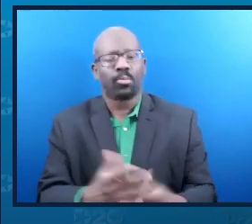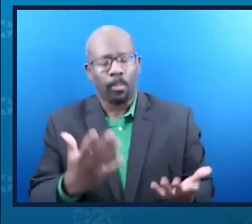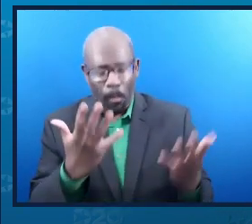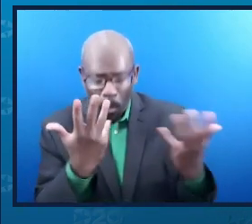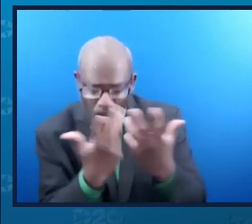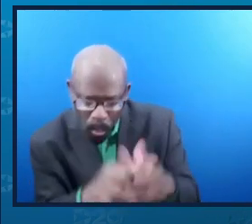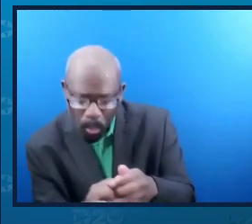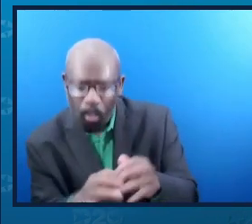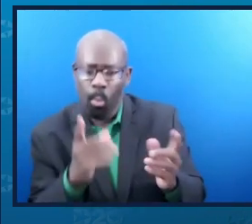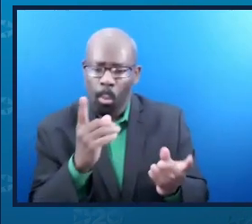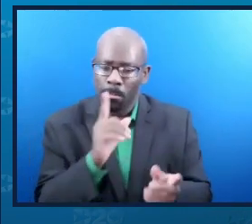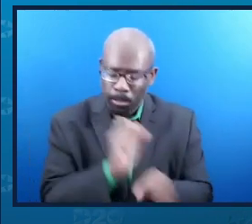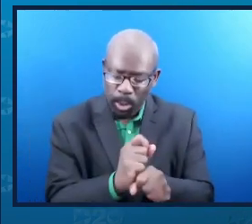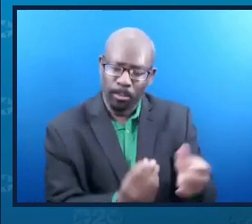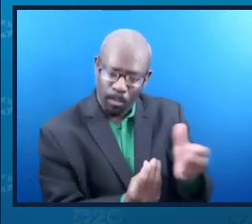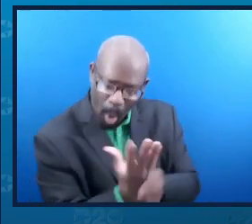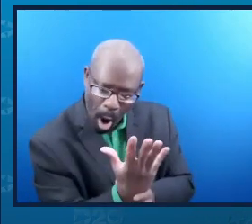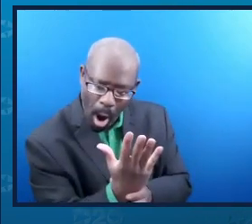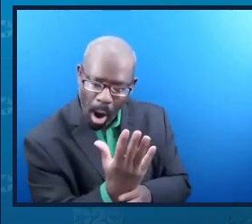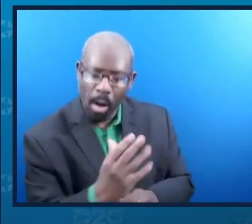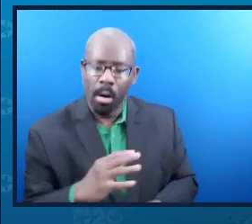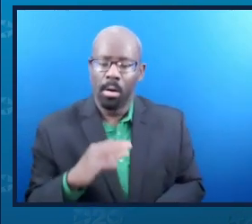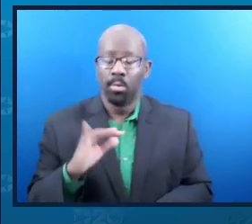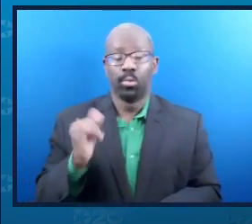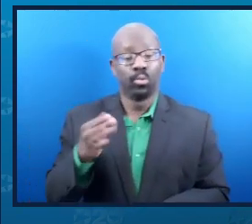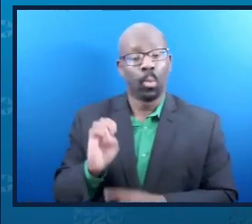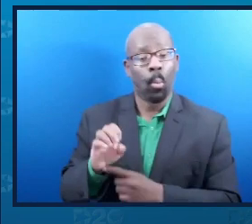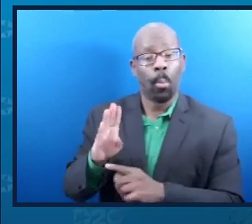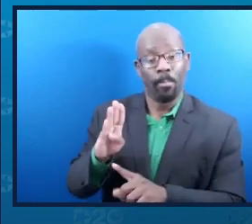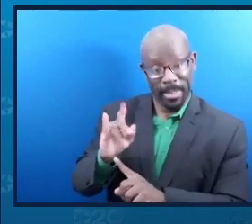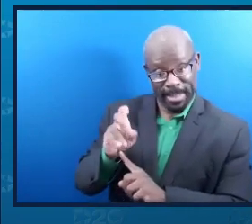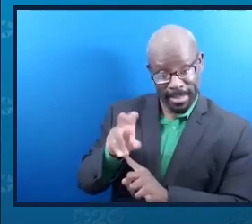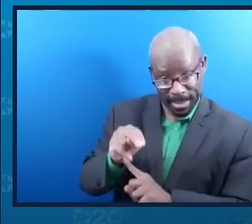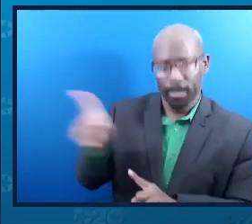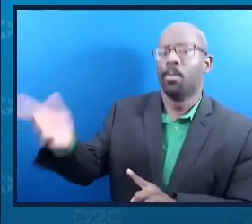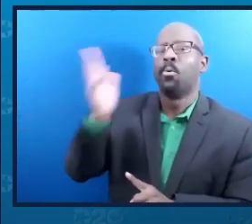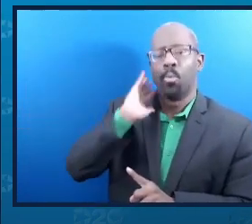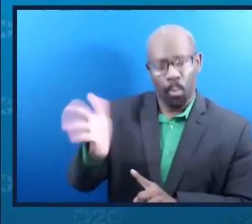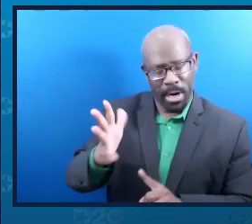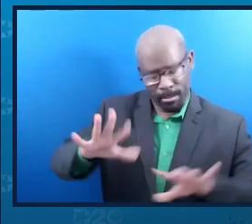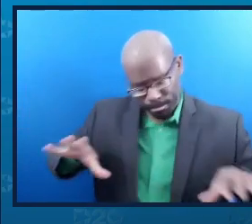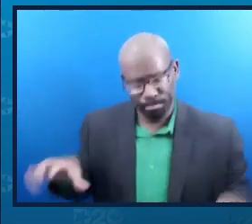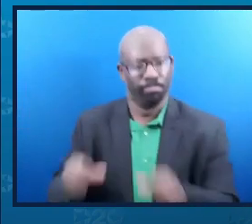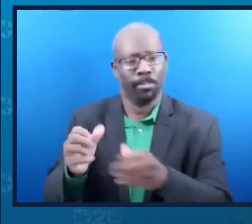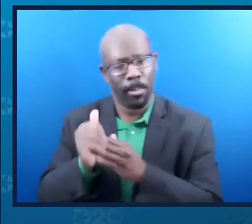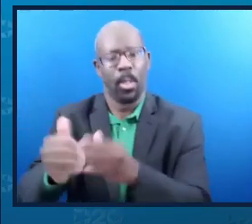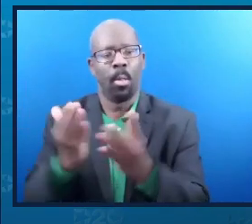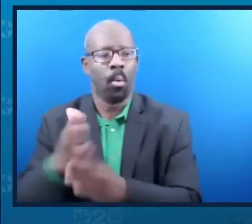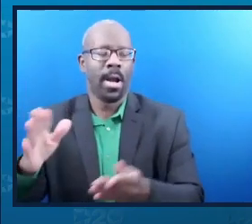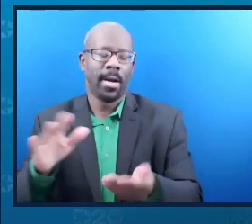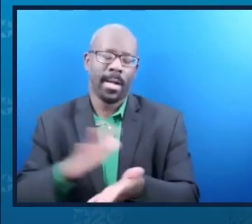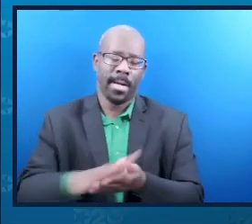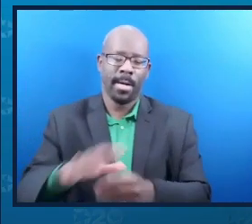PLANS ON THE TABLE RATHER THAN ROLL THEM BACK. THAT WAS WHAT JOE BIDEN IS DOING